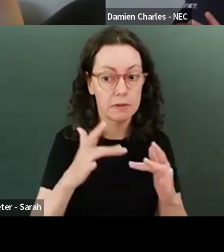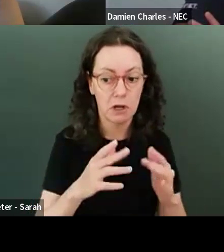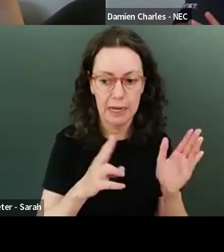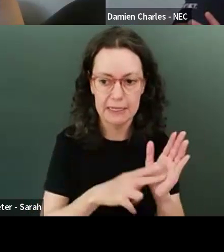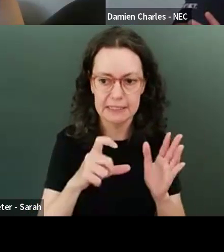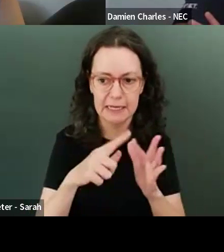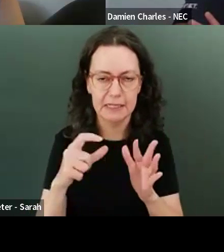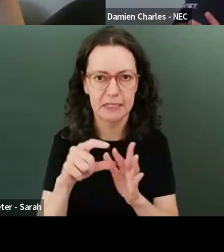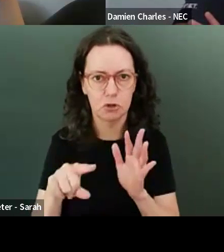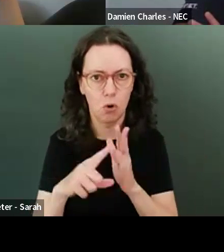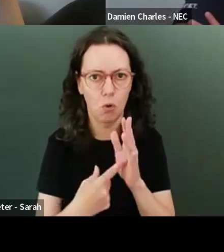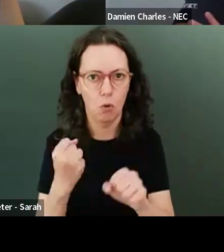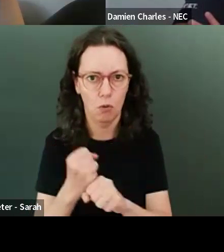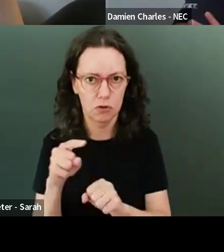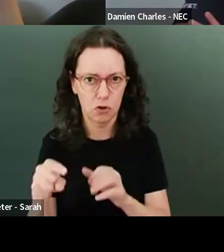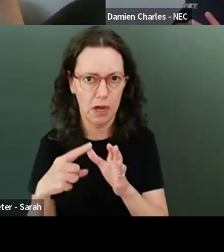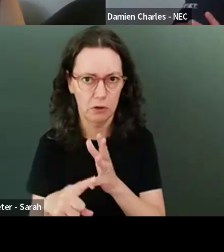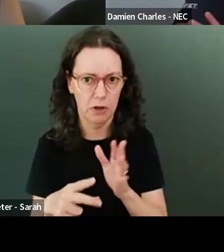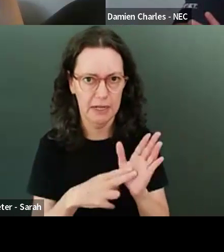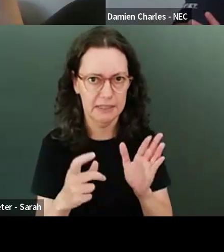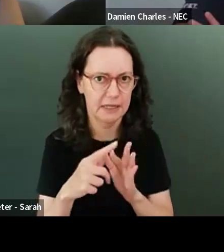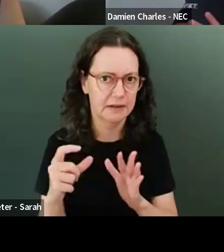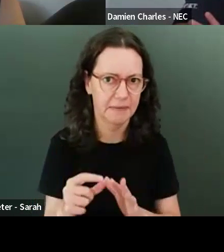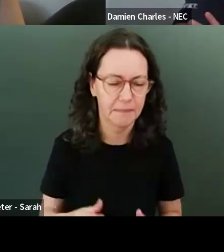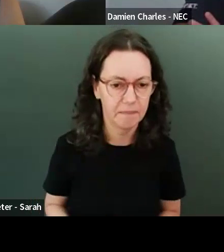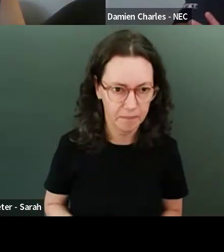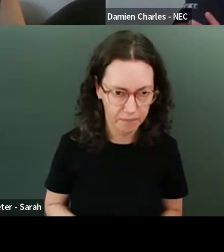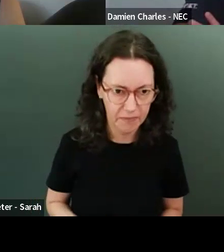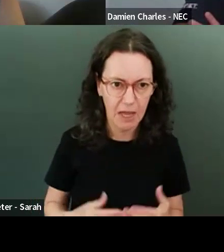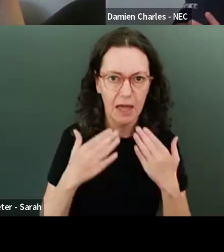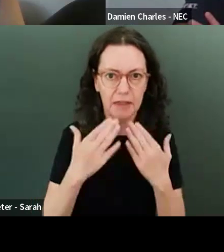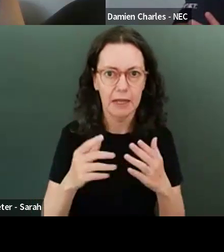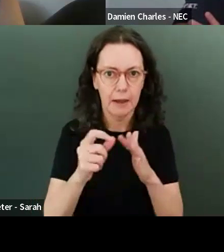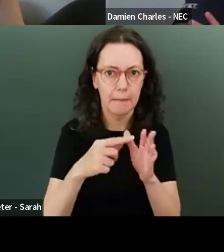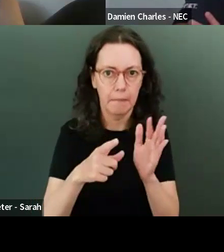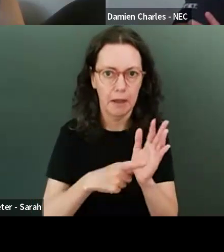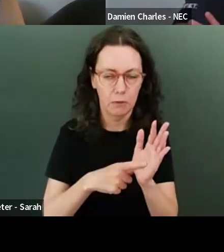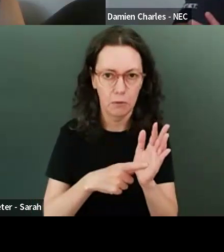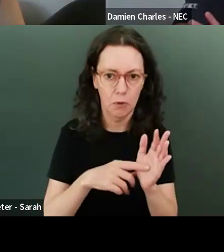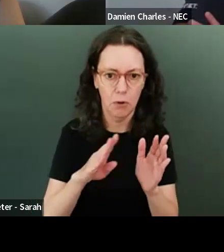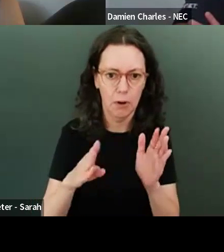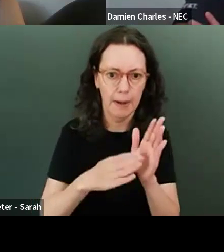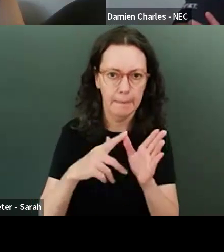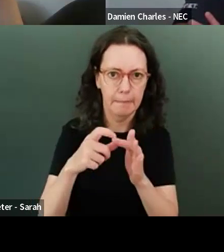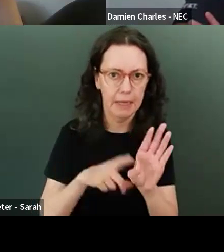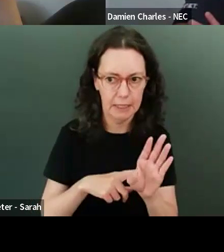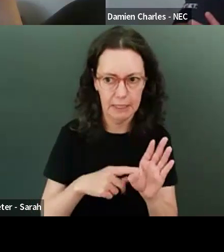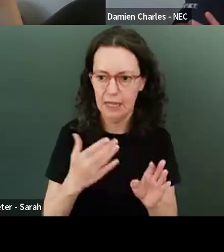nced.org.au I want to thank again our panelists